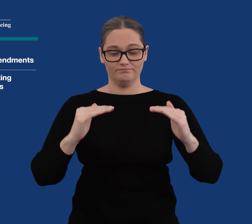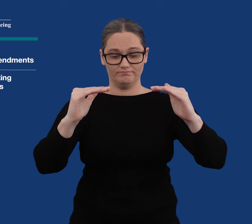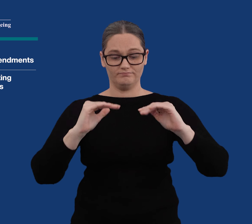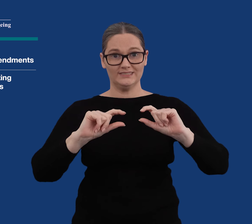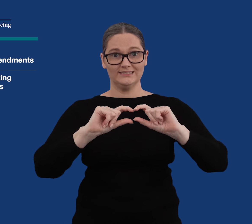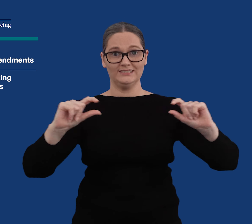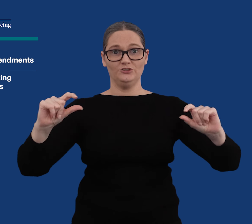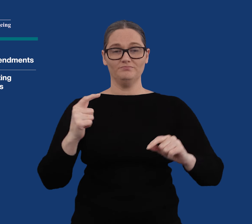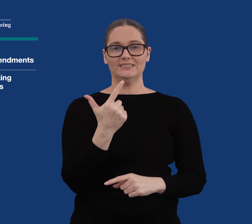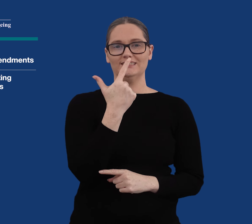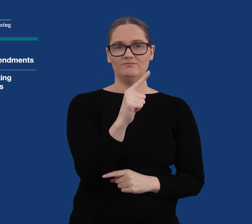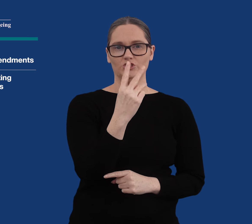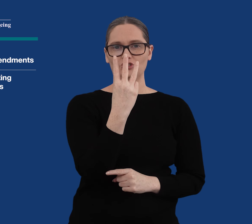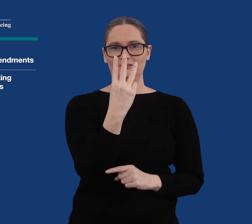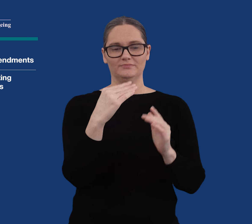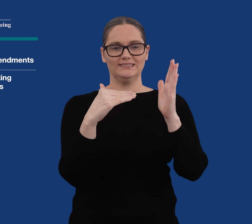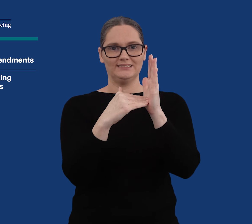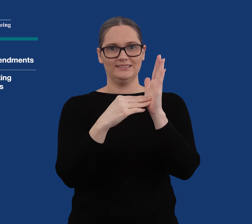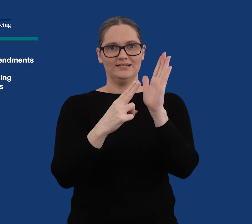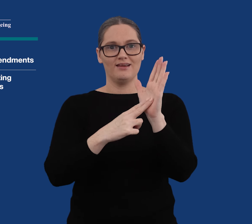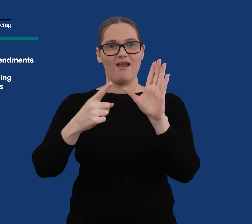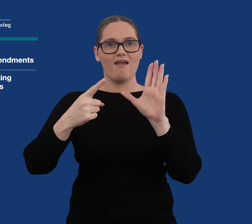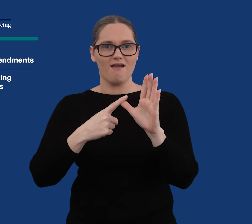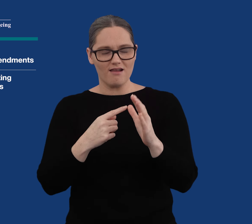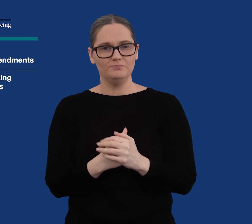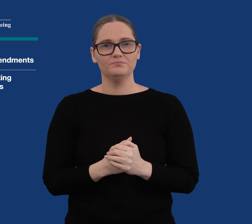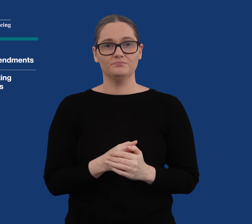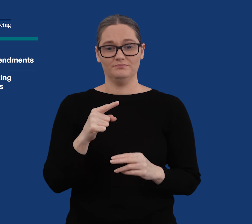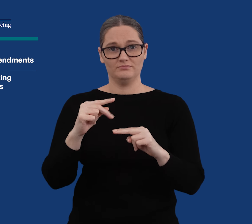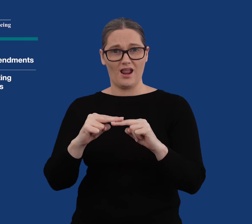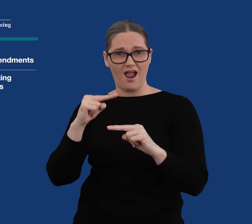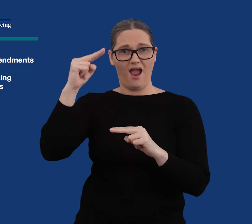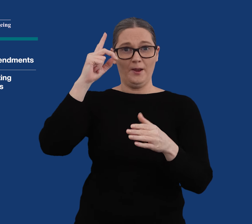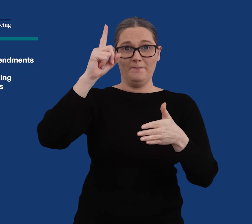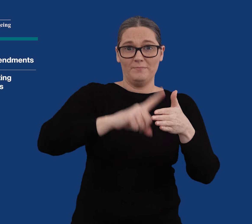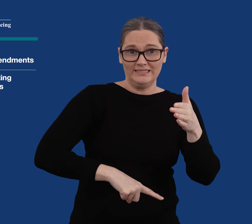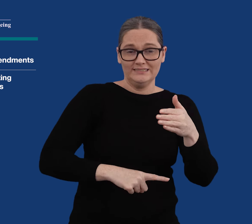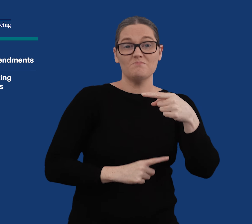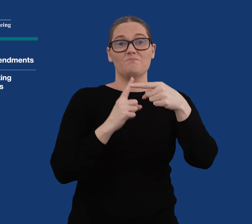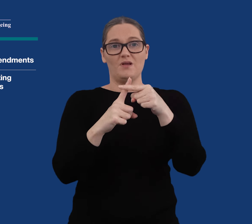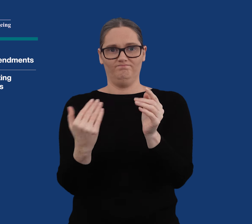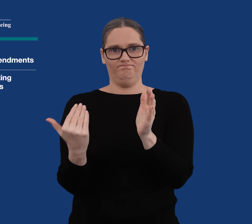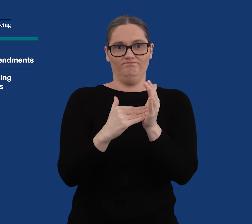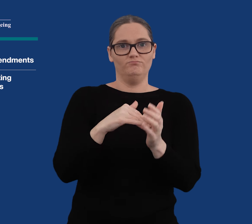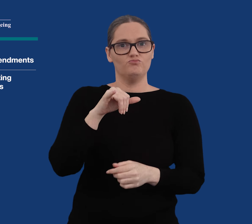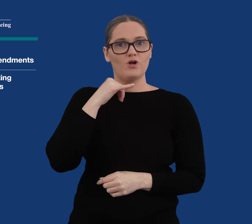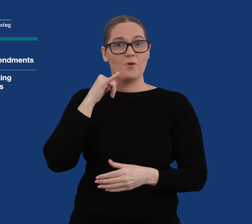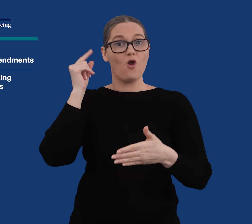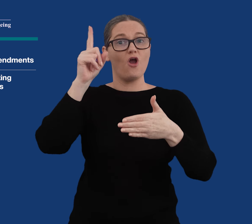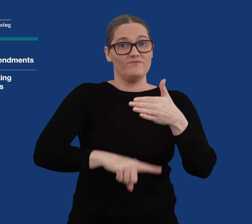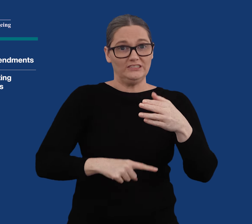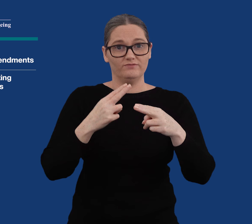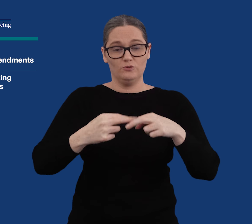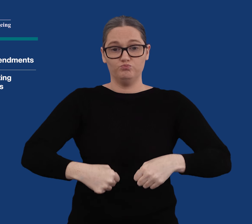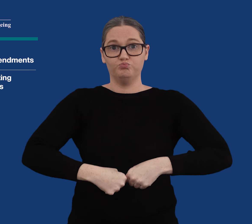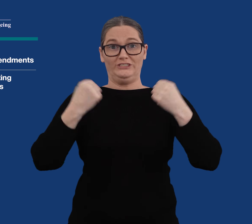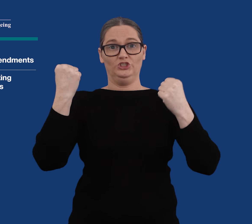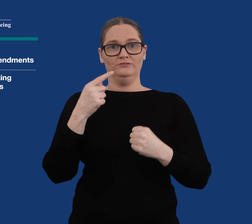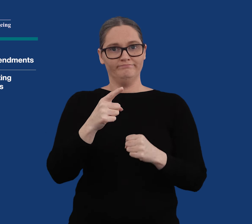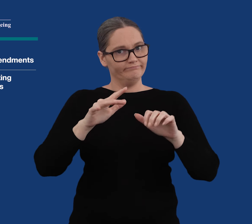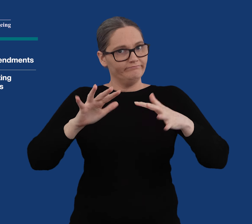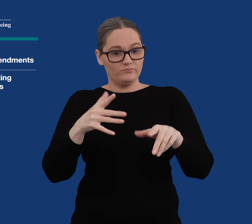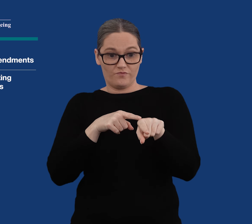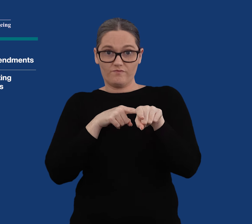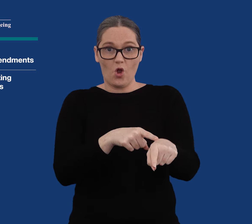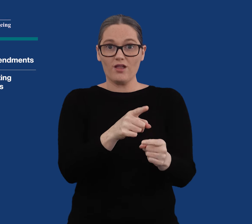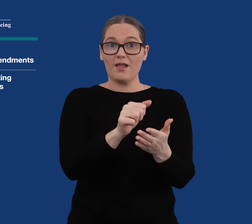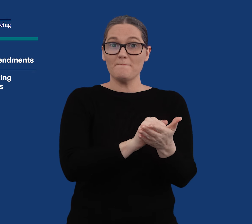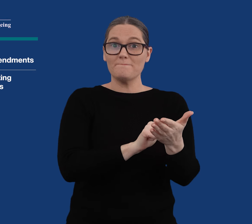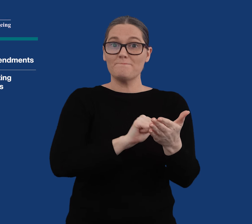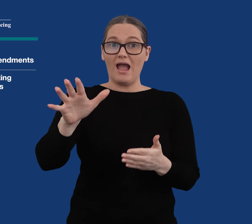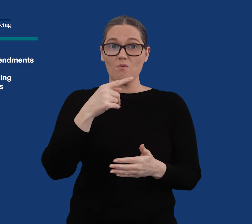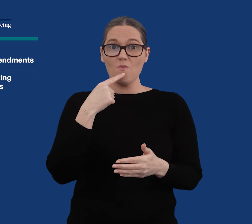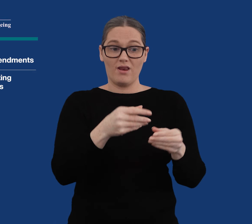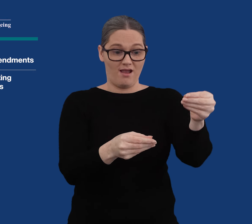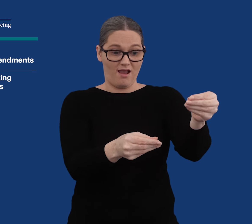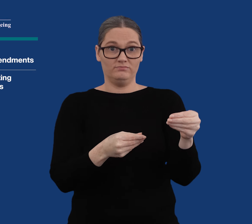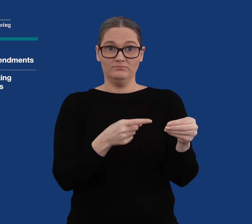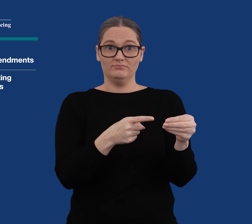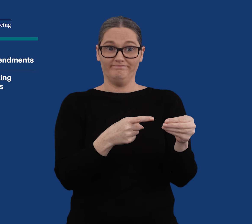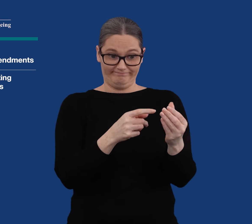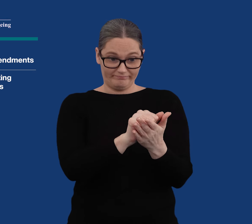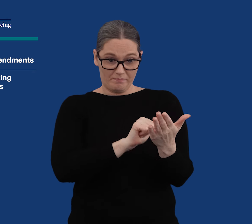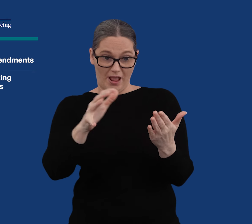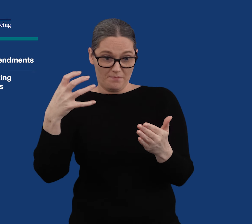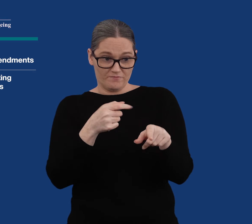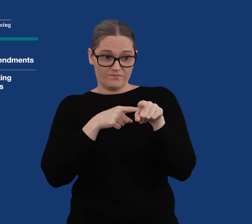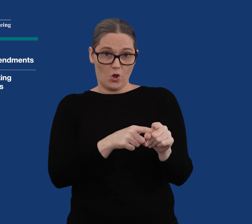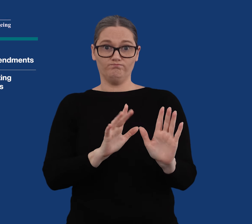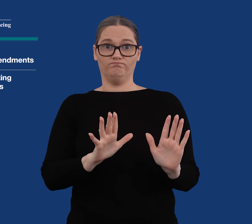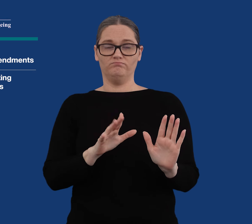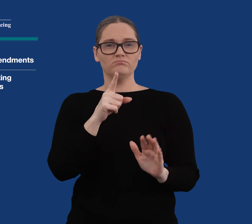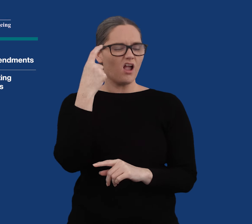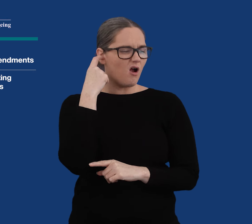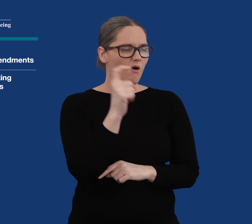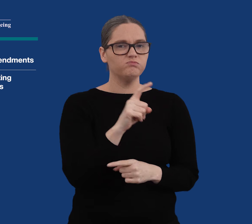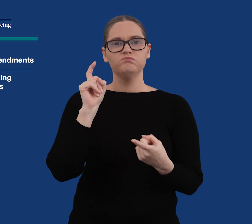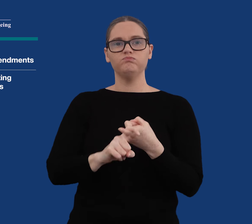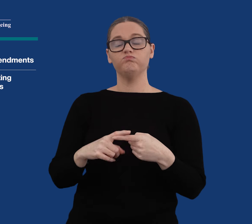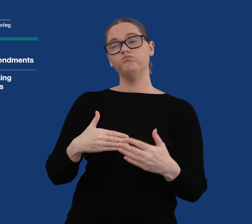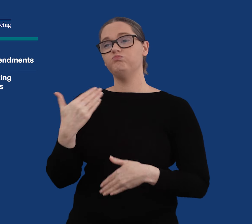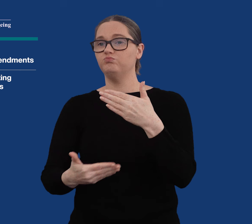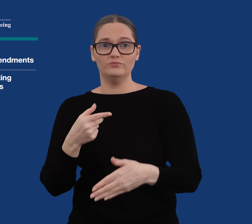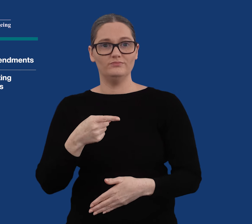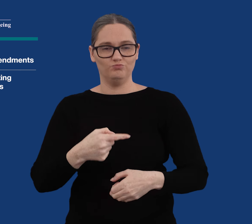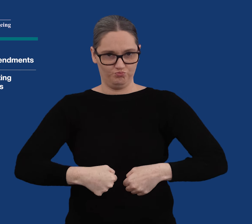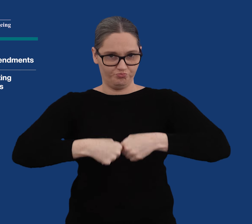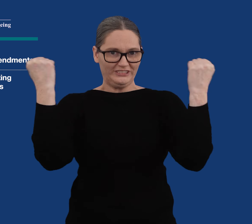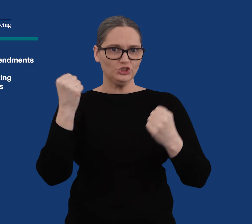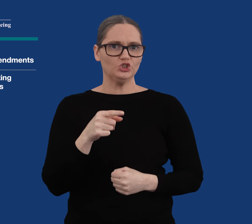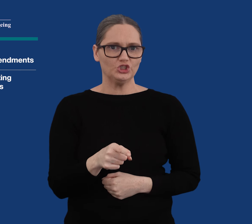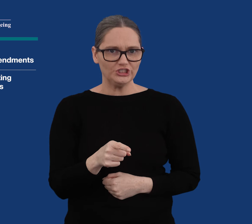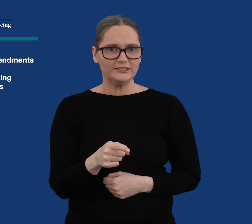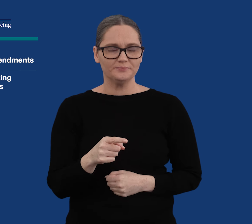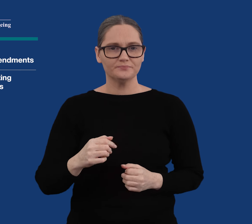• Section 73ZNA – Higher civil penalties and new criminal offence for breach of a banning order